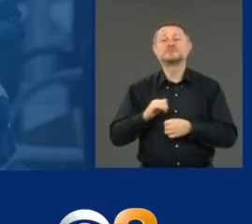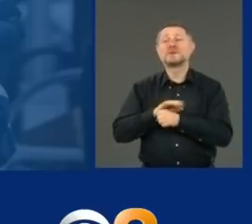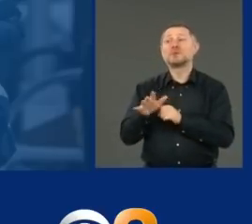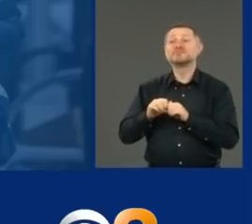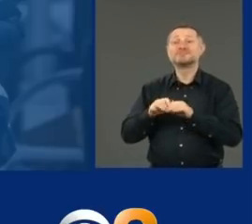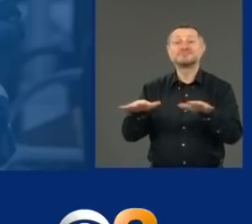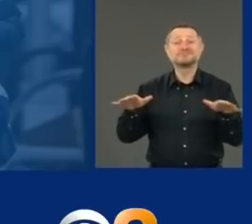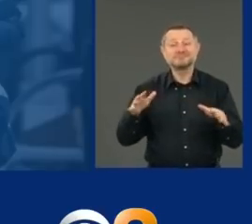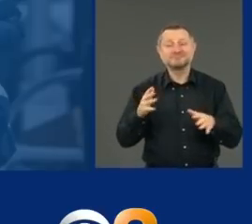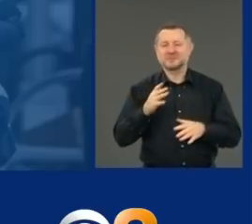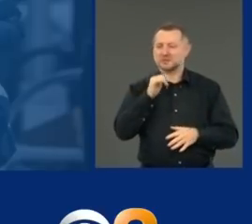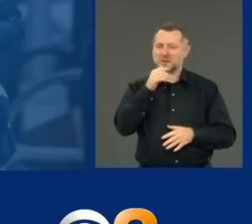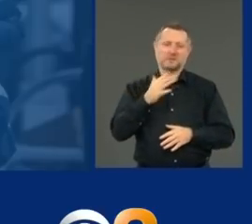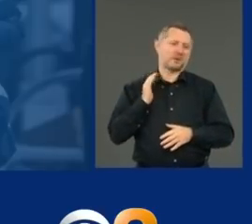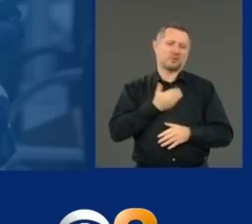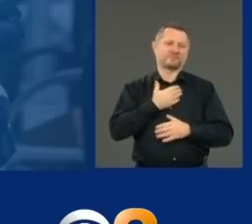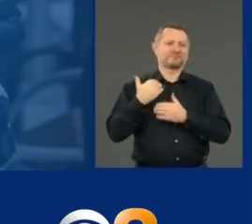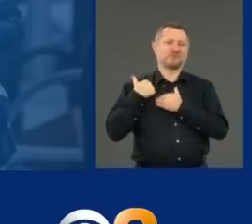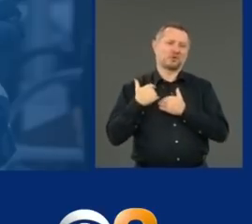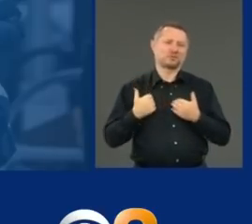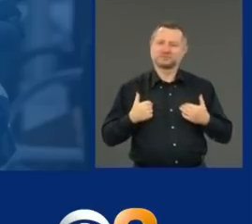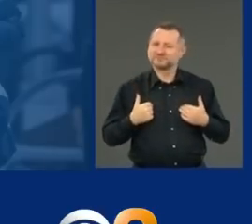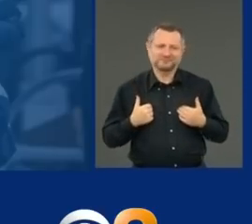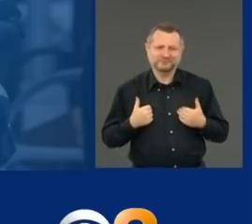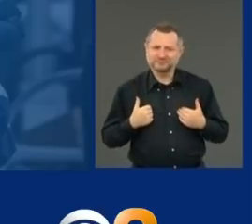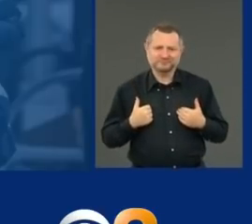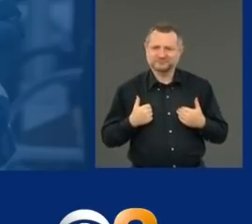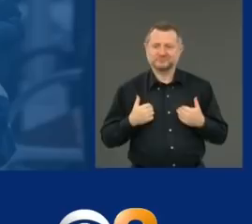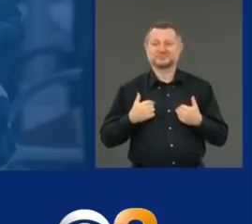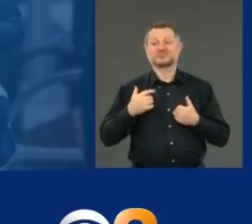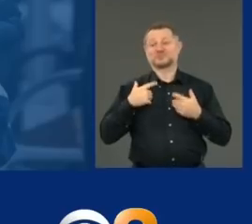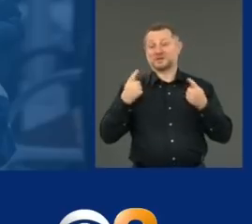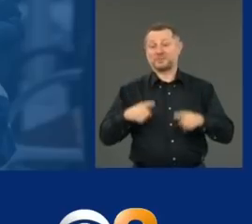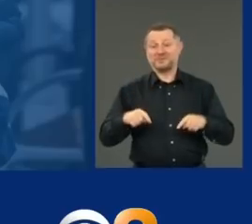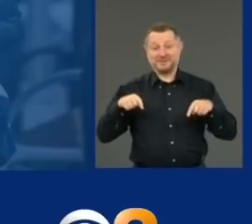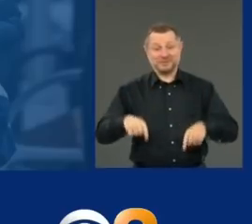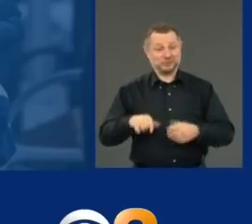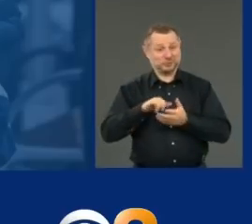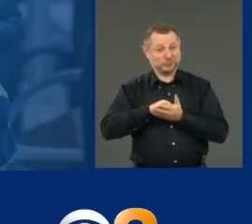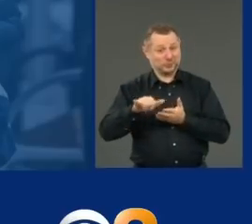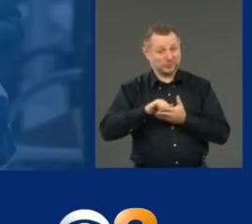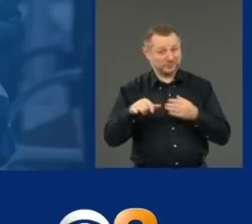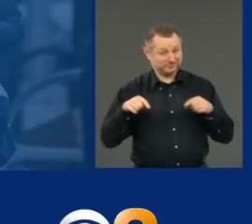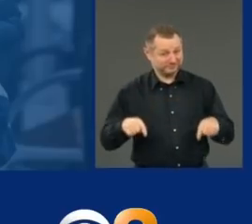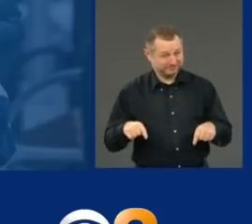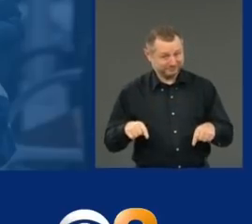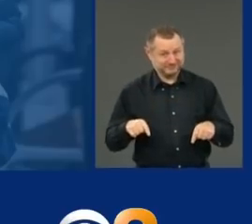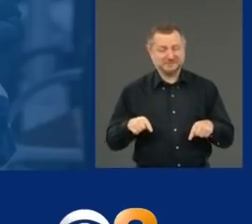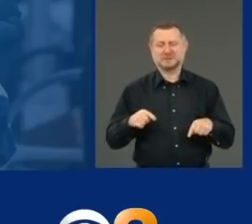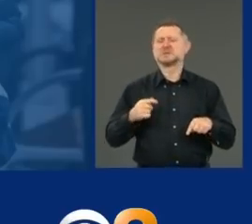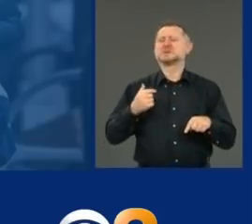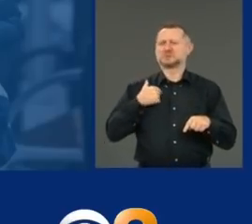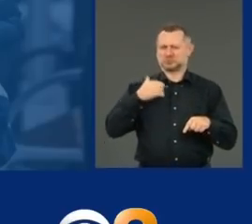IN MANY PLACES IN THE COUNTRY THAT THE CURVE IS GOING UP. WHAT HAPPENED TO US WAS NO